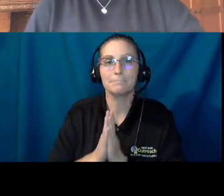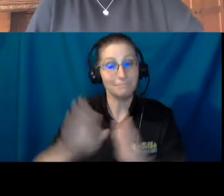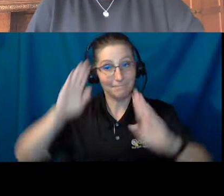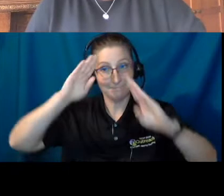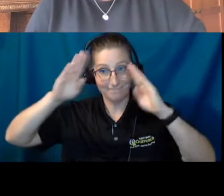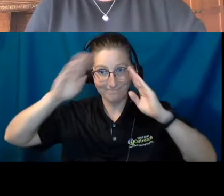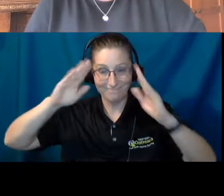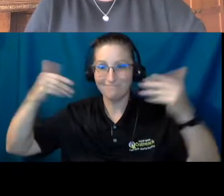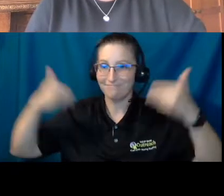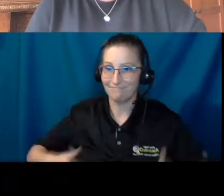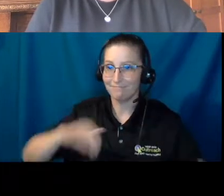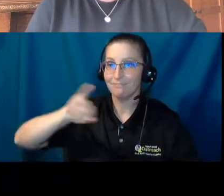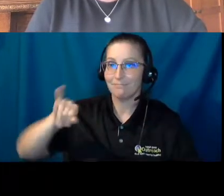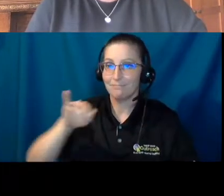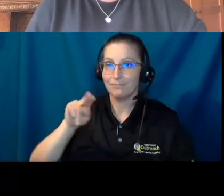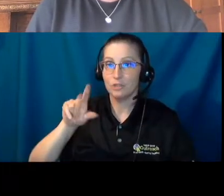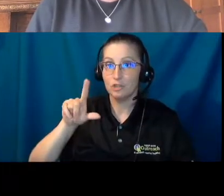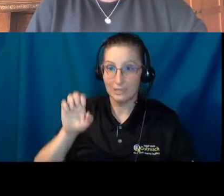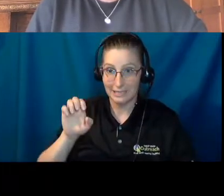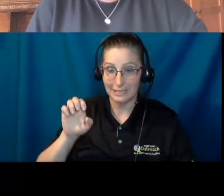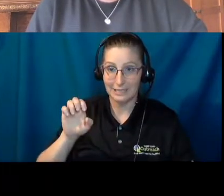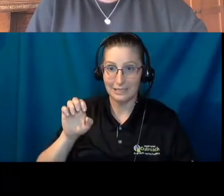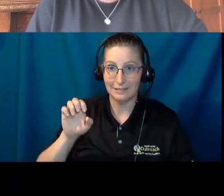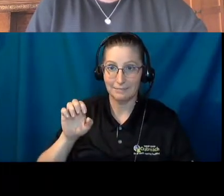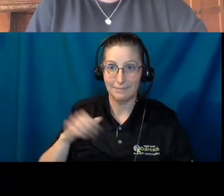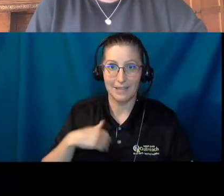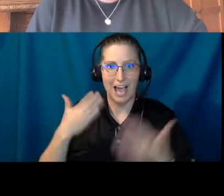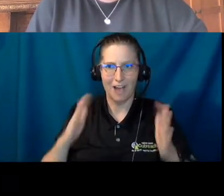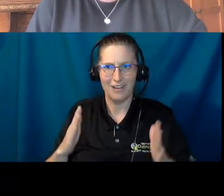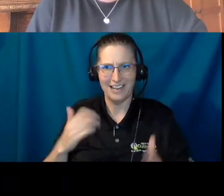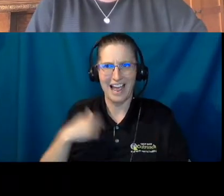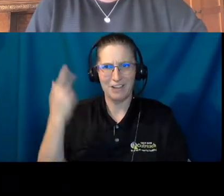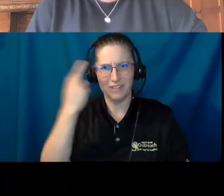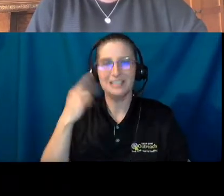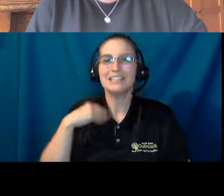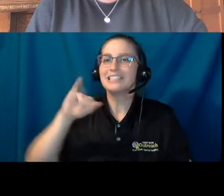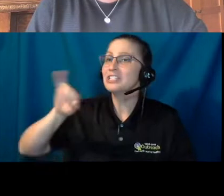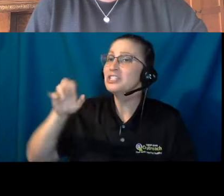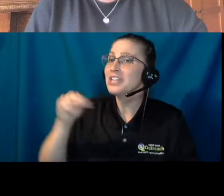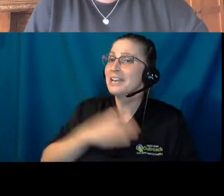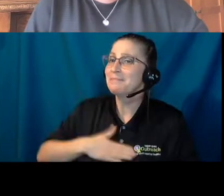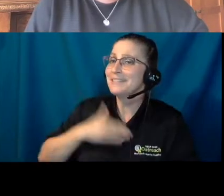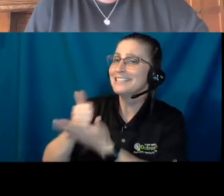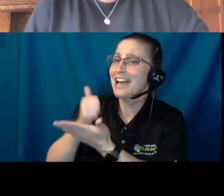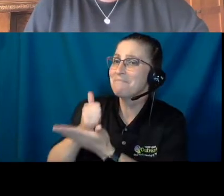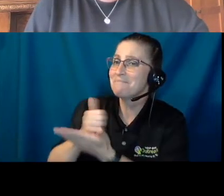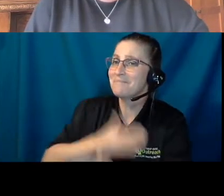I'm Julie and I'm just already just realizing, Jen, I'm going to ask for some help. Now that